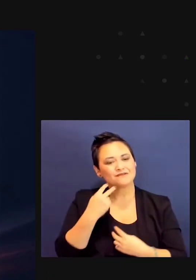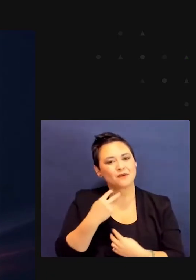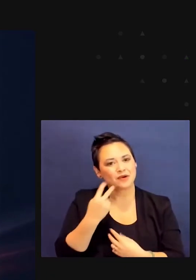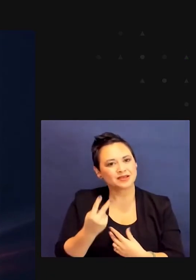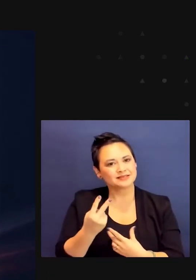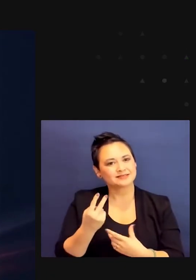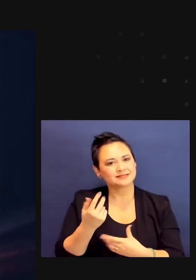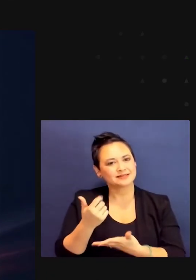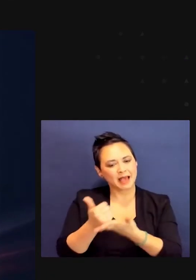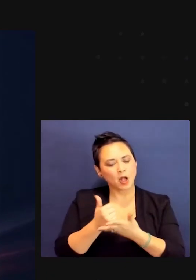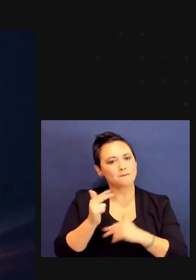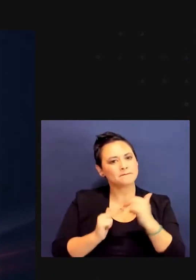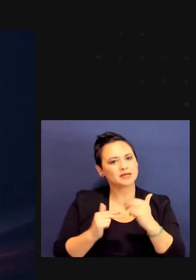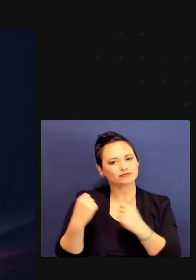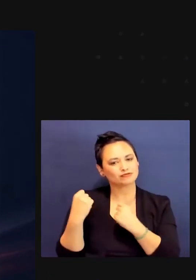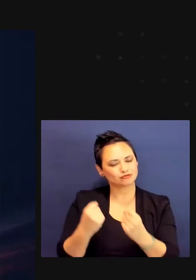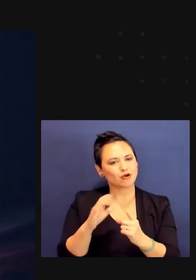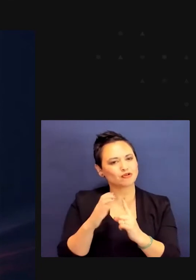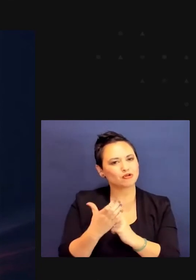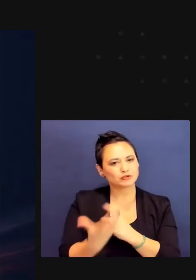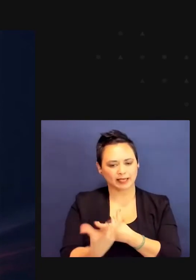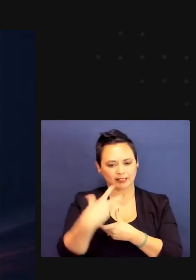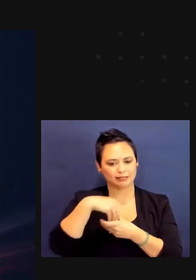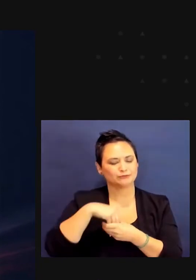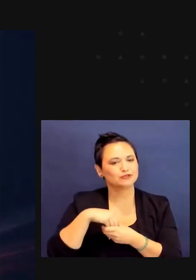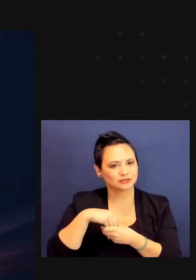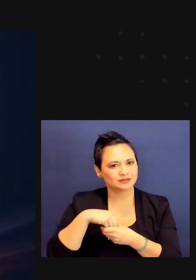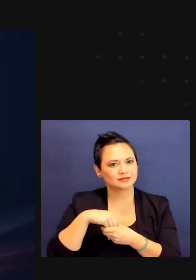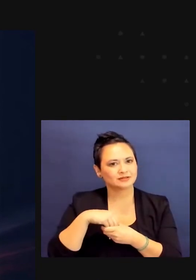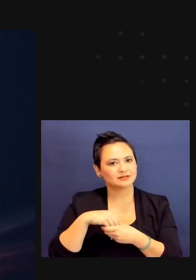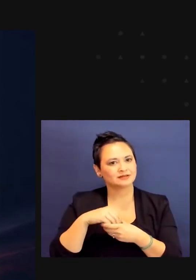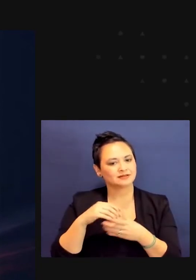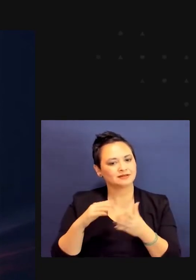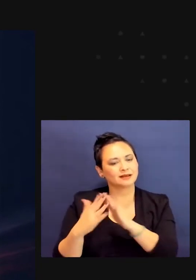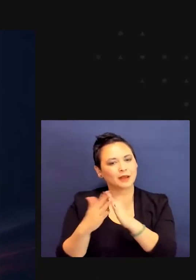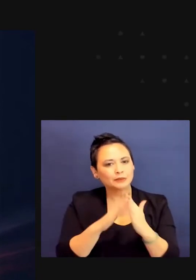Communities are a resource that studio leadership should listen to,